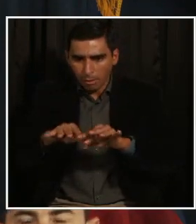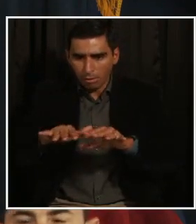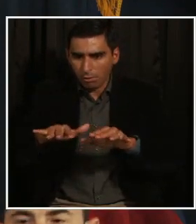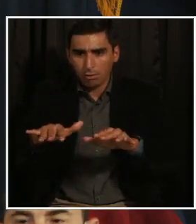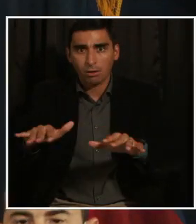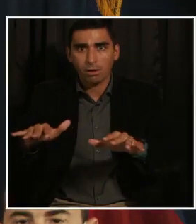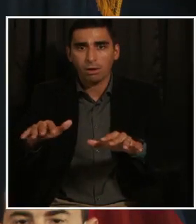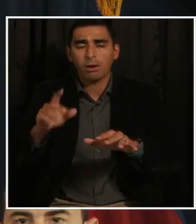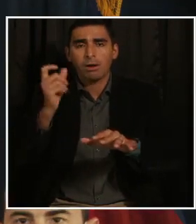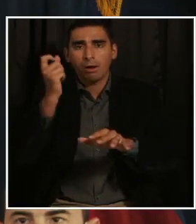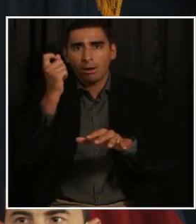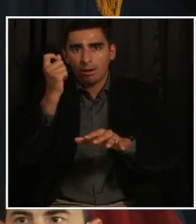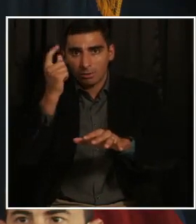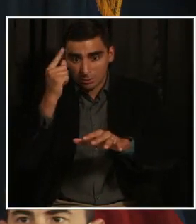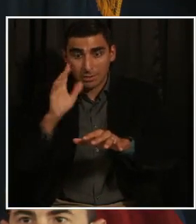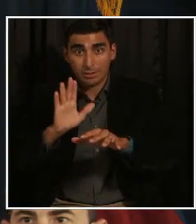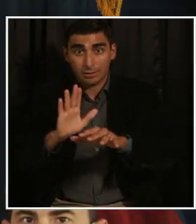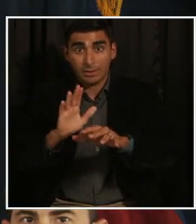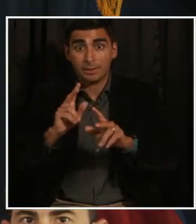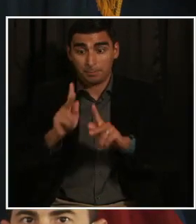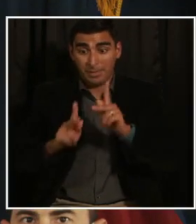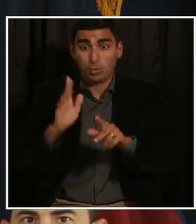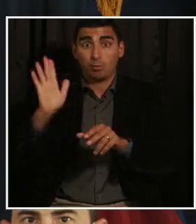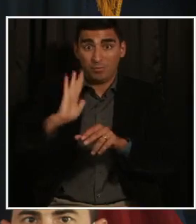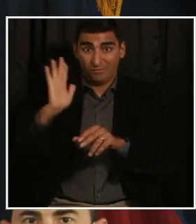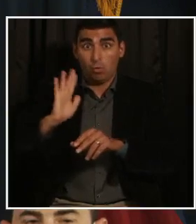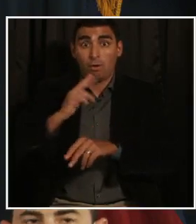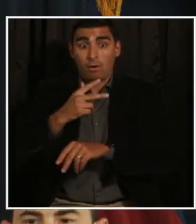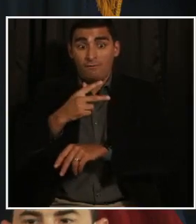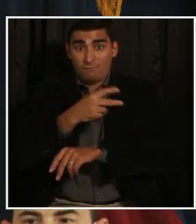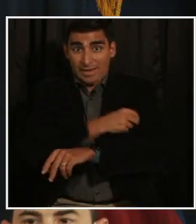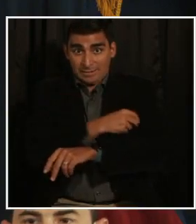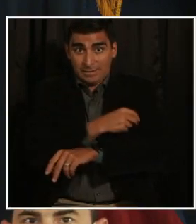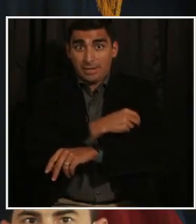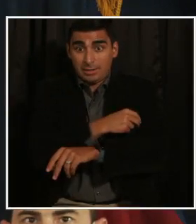previously been vaccinated get infected they can go on to spread that infection to others and and